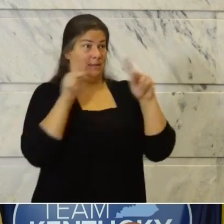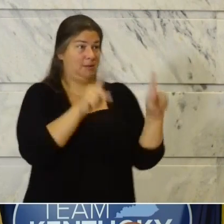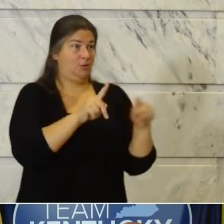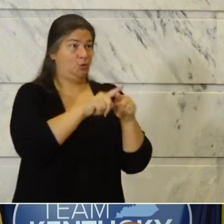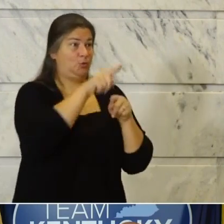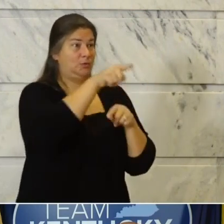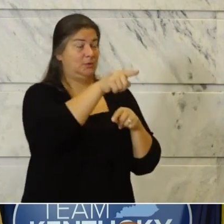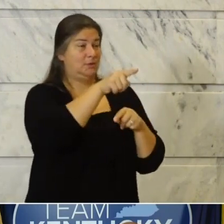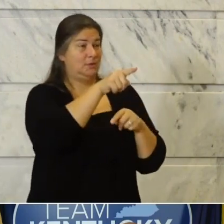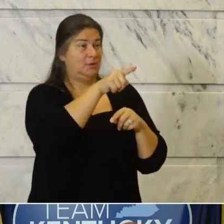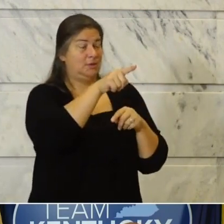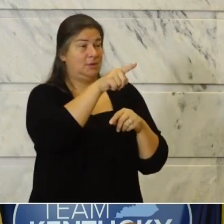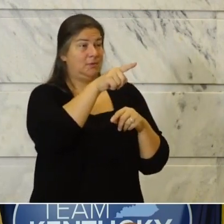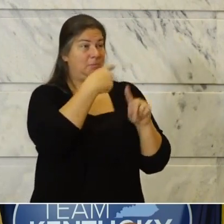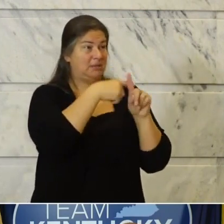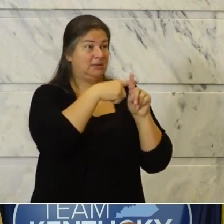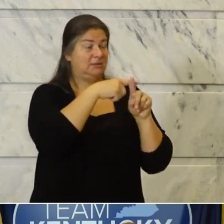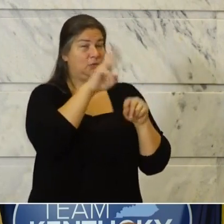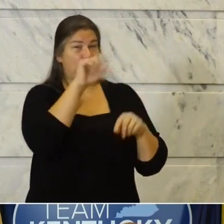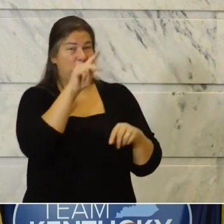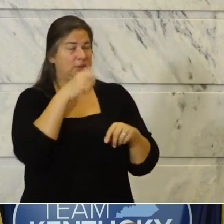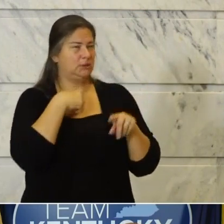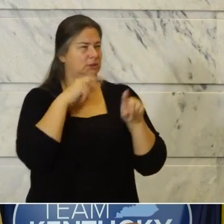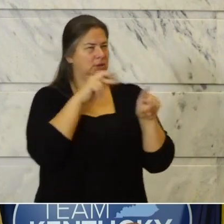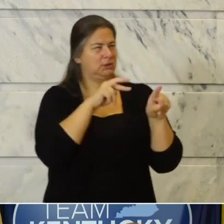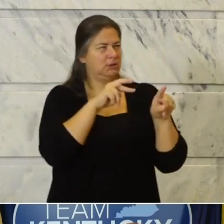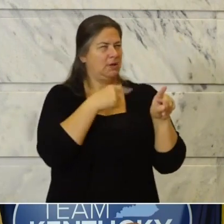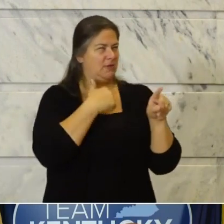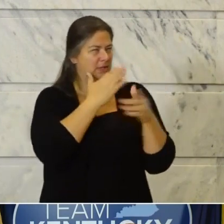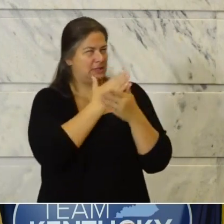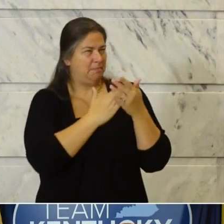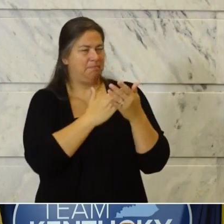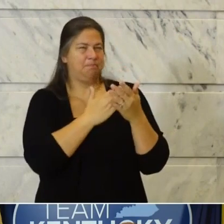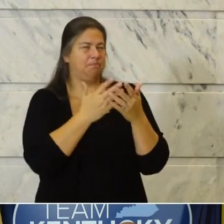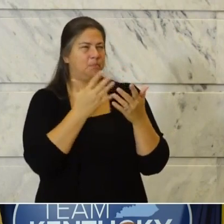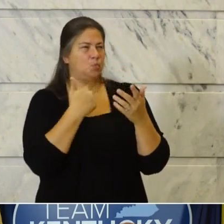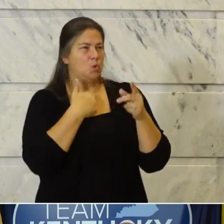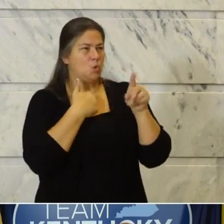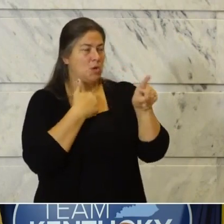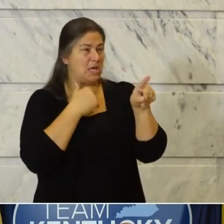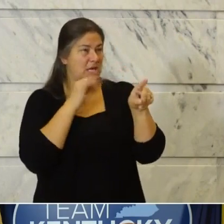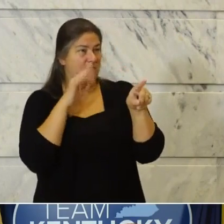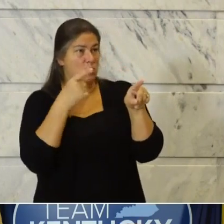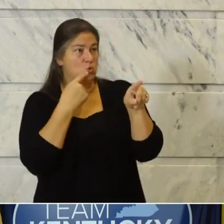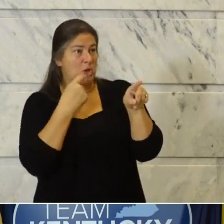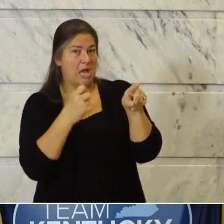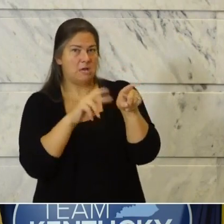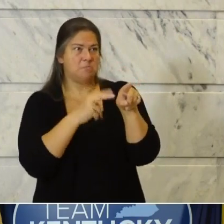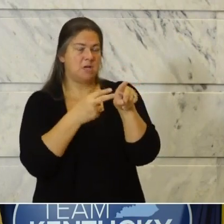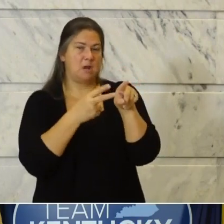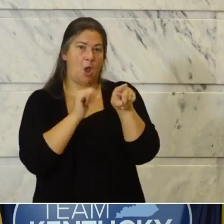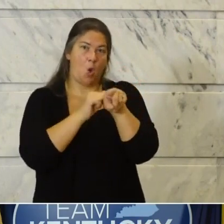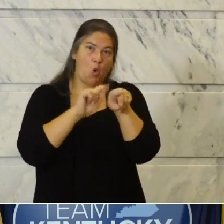if somehow in one week you're just lucky. There was one spurious day to day. We don't wanna keep you out longer than we need Thio. But if you get down